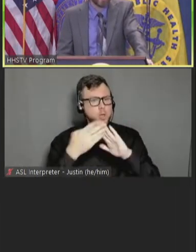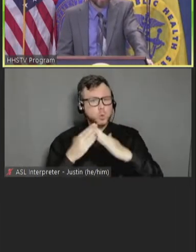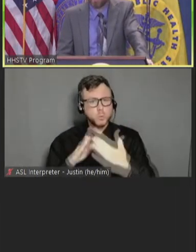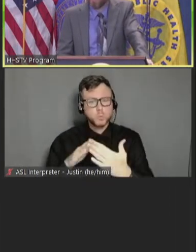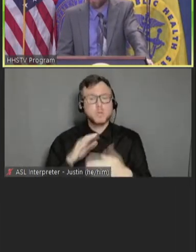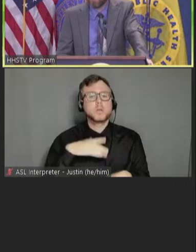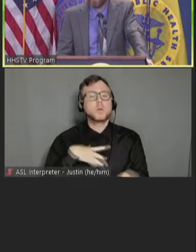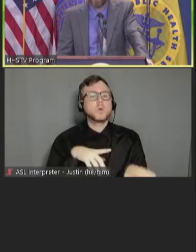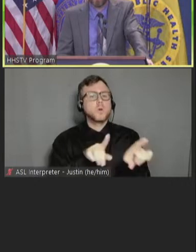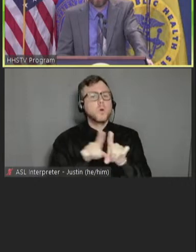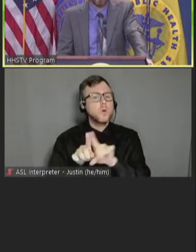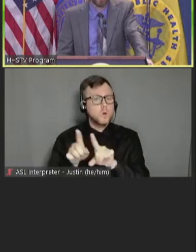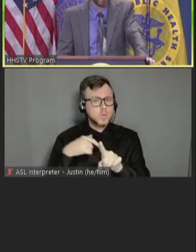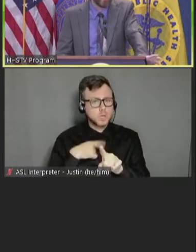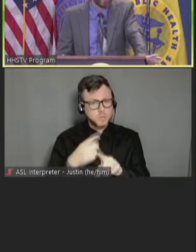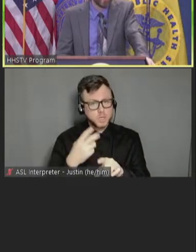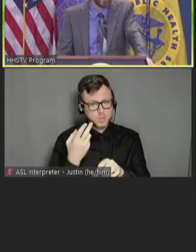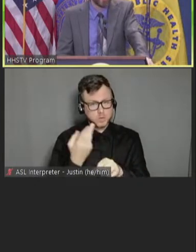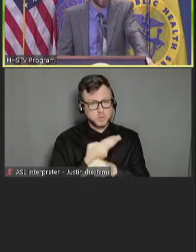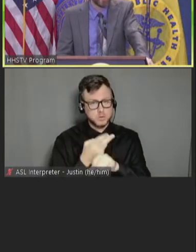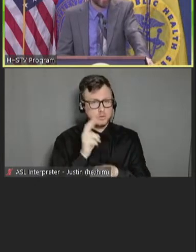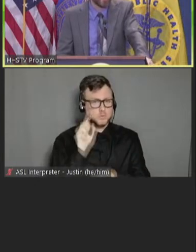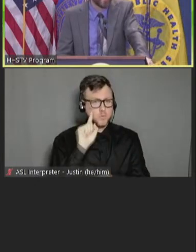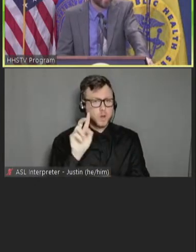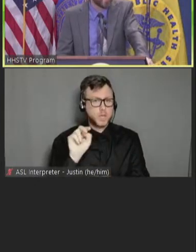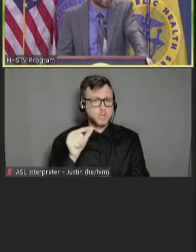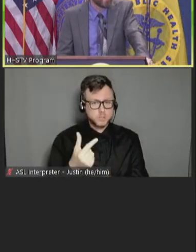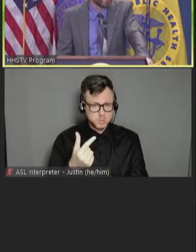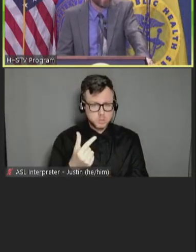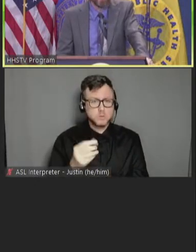also being very widely used by an NGO such as Bill and Linda Gates Foundation, WHO,